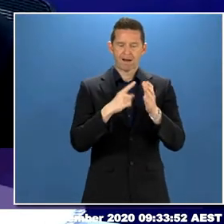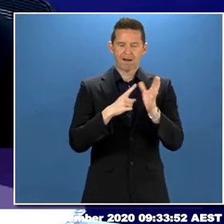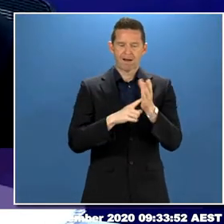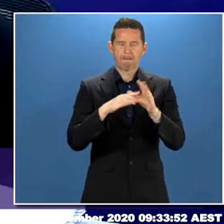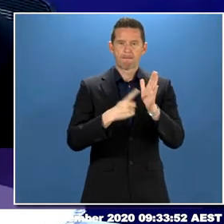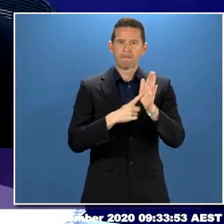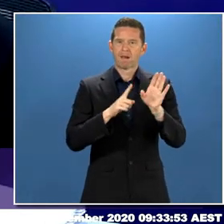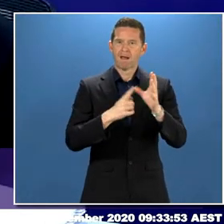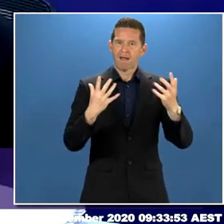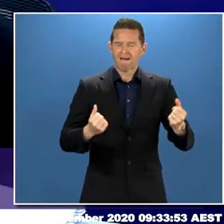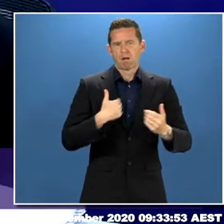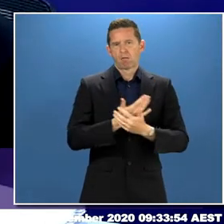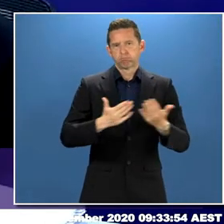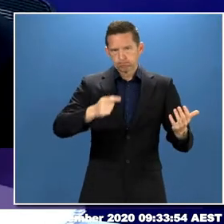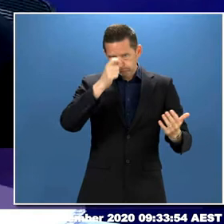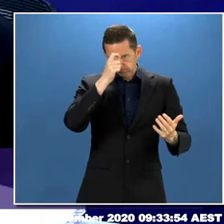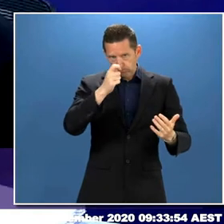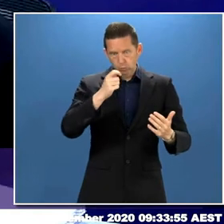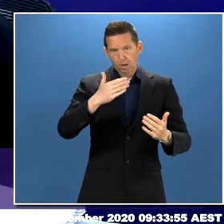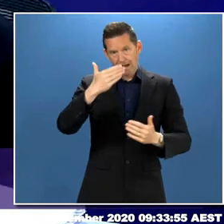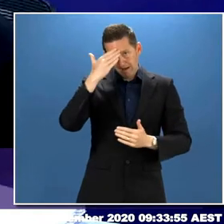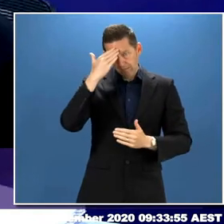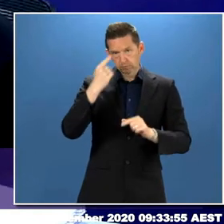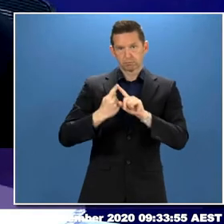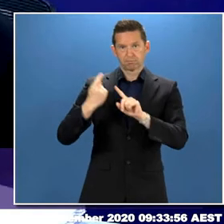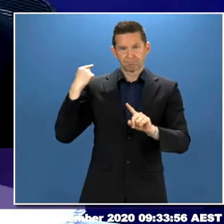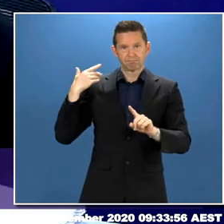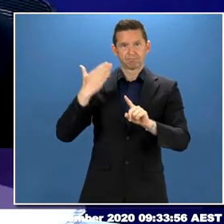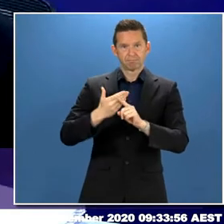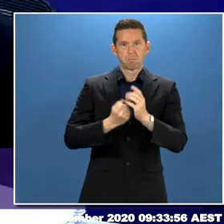I pay my respects to their Elders past, present and emerging, as well as to all